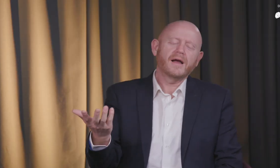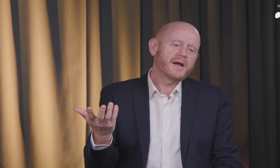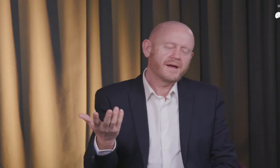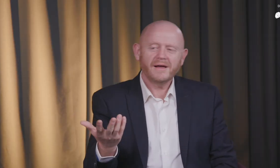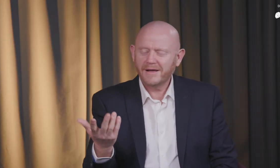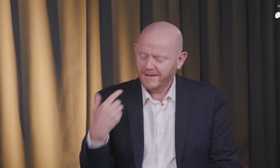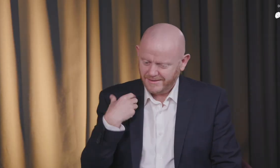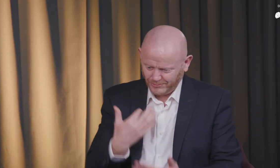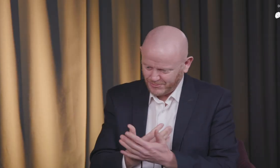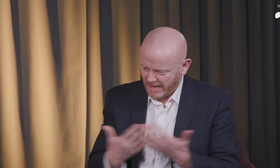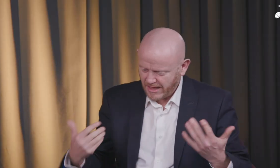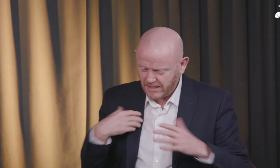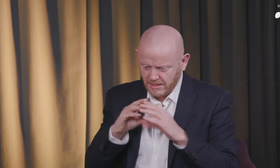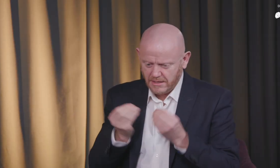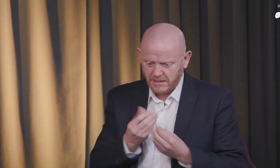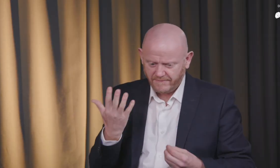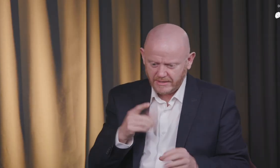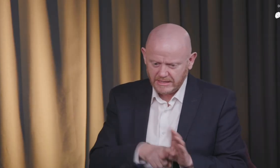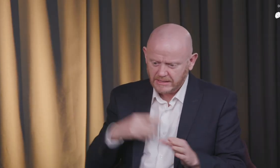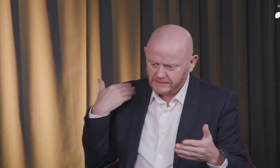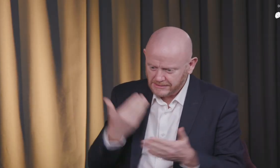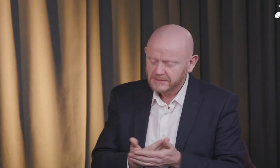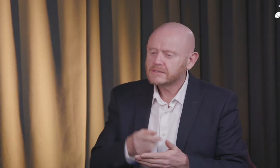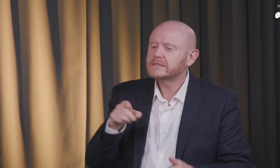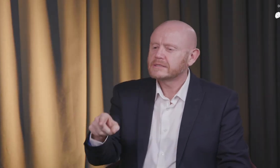Ahh, there’s been so many over the past 15 years!